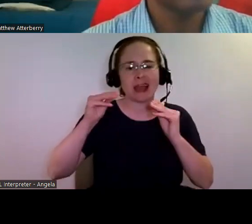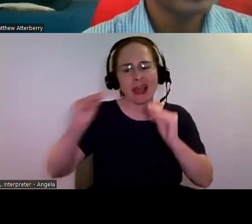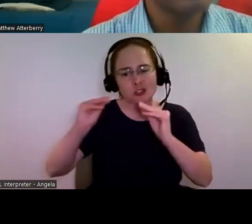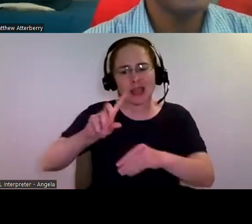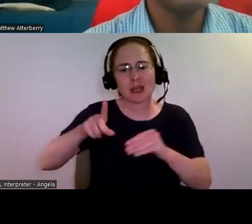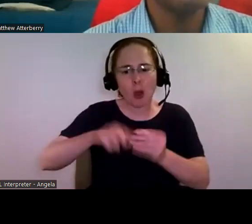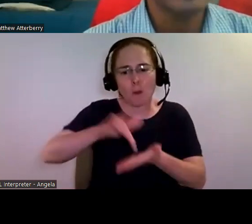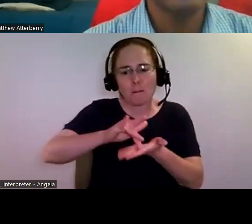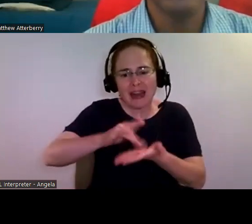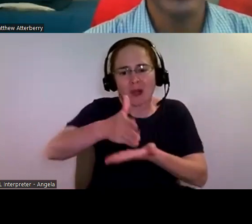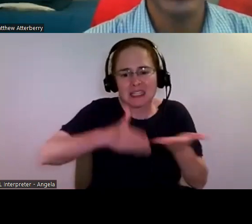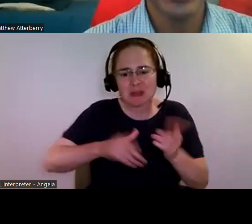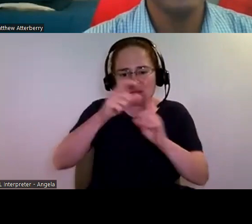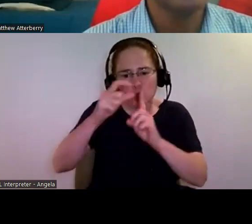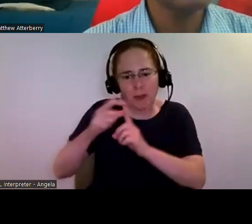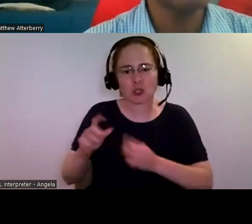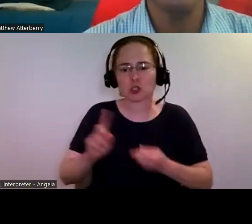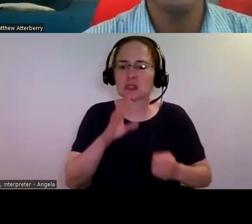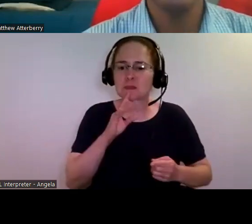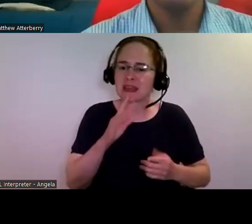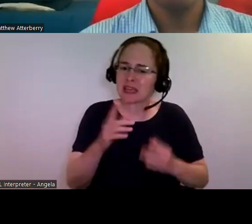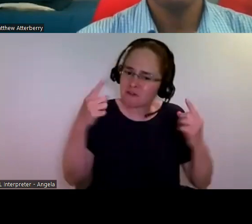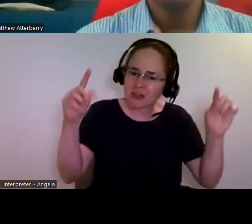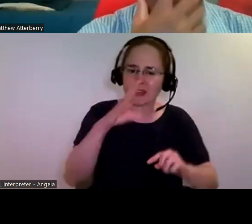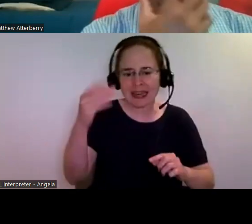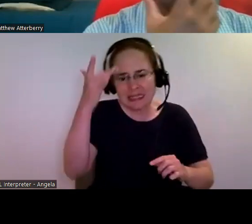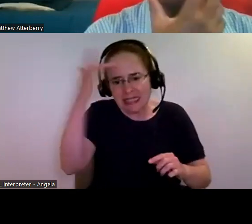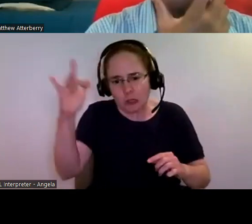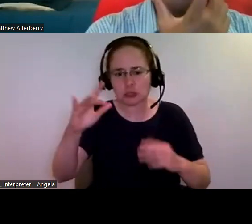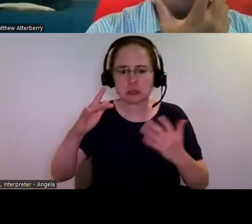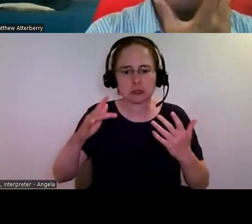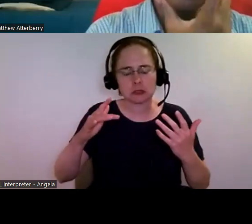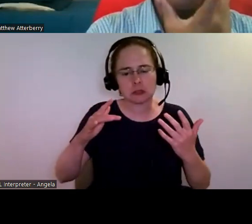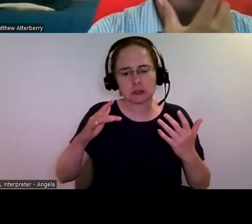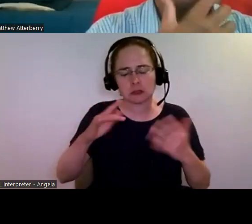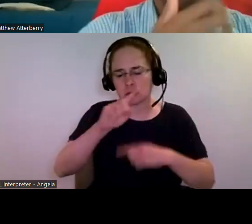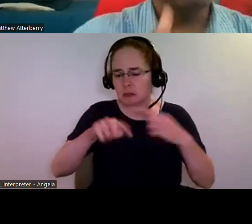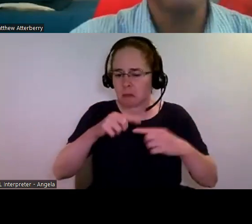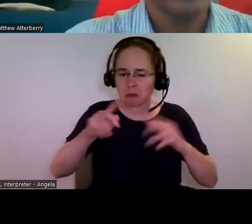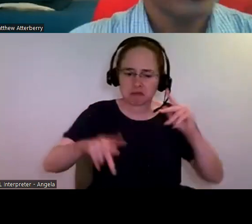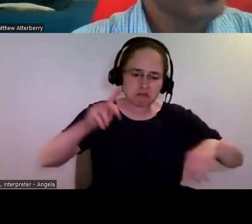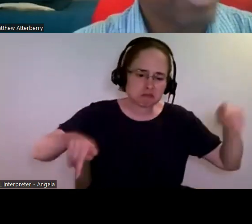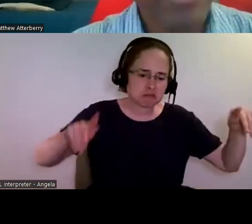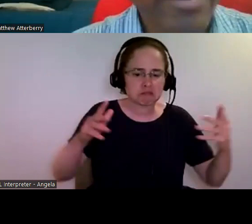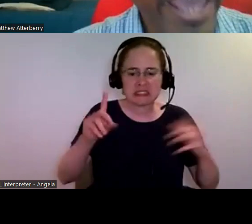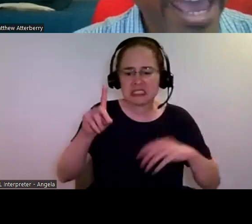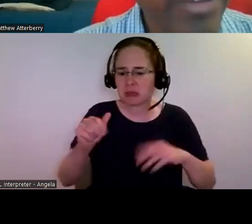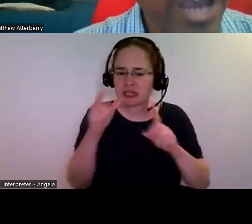they can speak effectively and intelligently on the multitude of disability terms. I'm